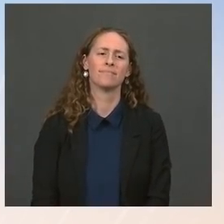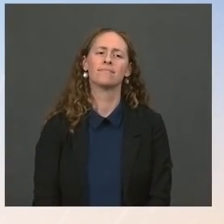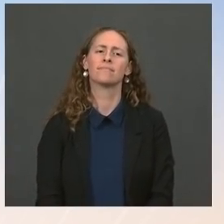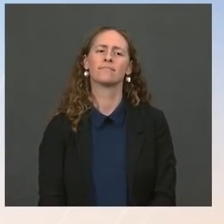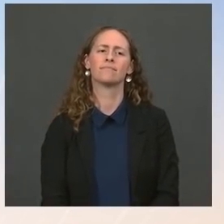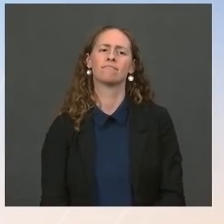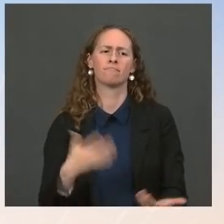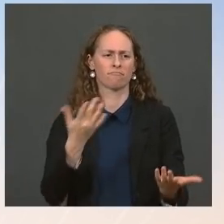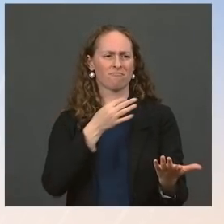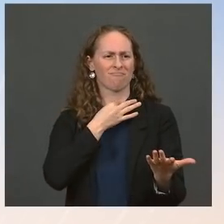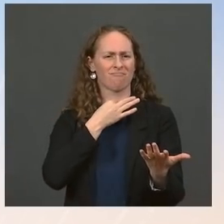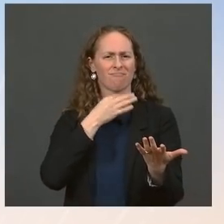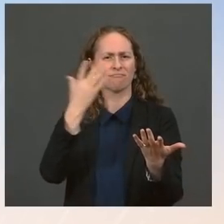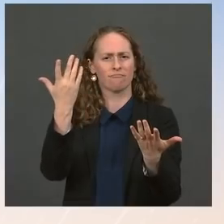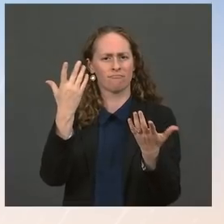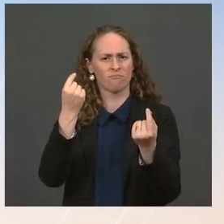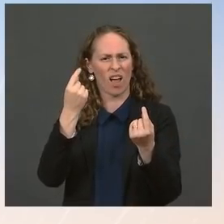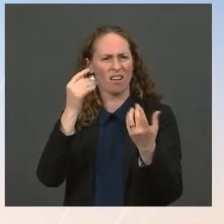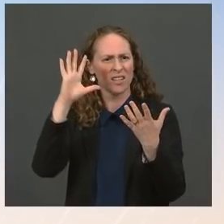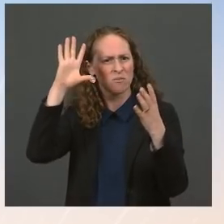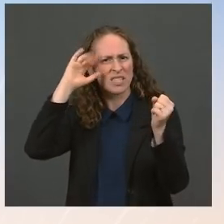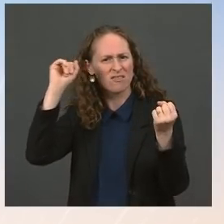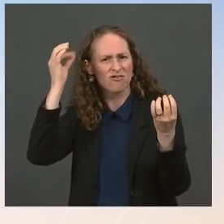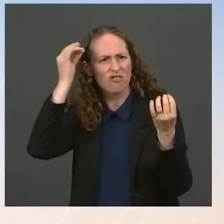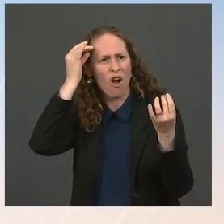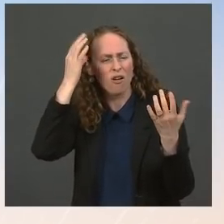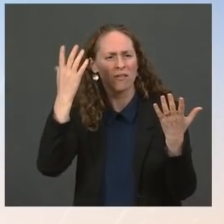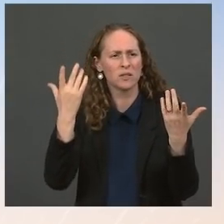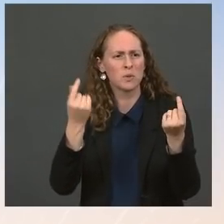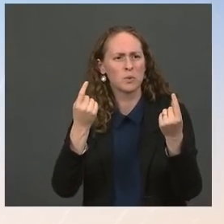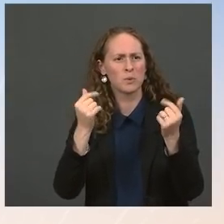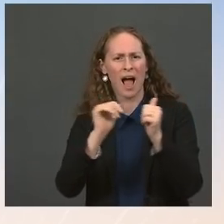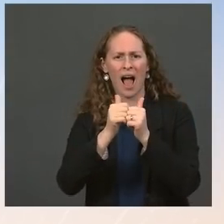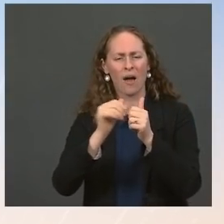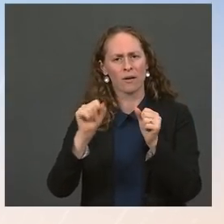who are seeking office right now? Ms. Psaki: Well, time is not unlimited, Josh,